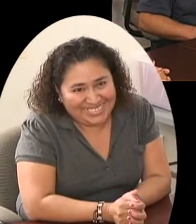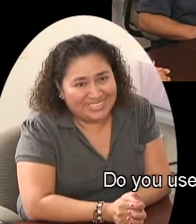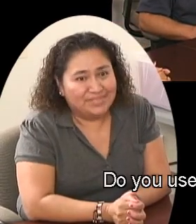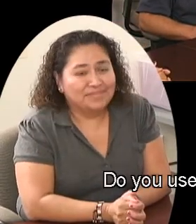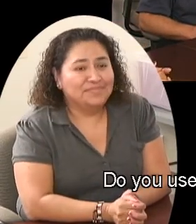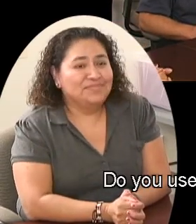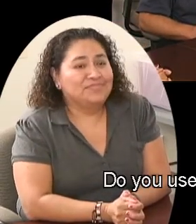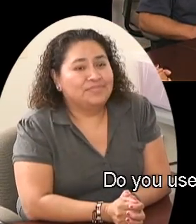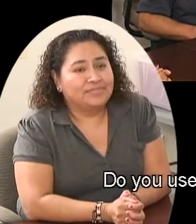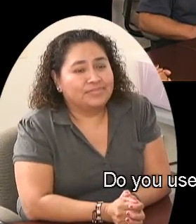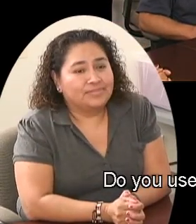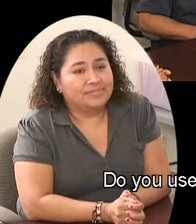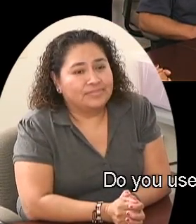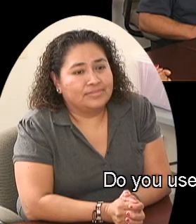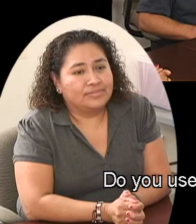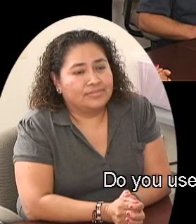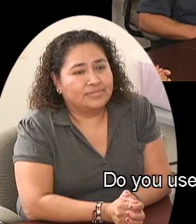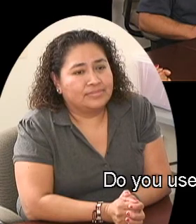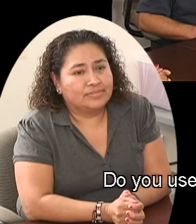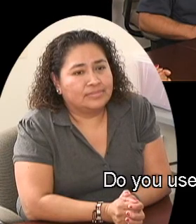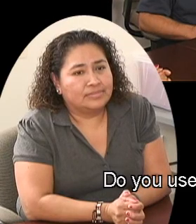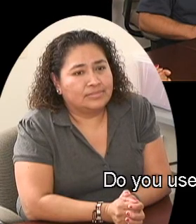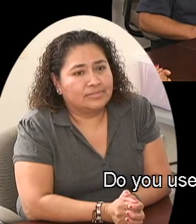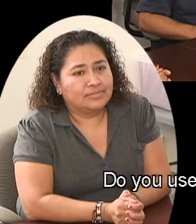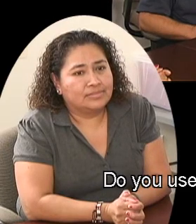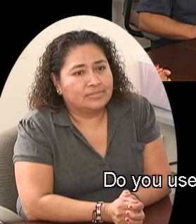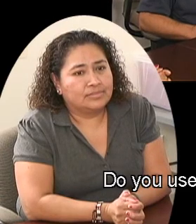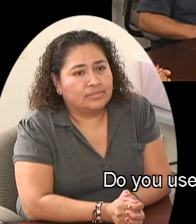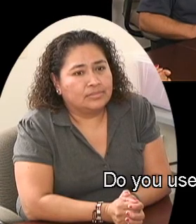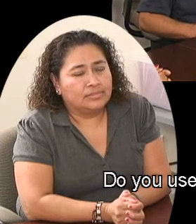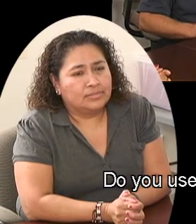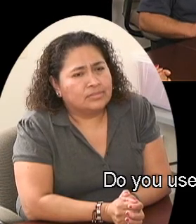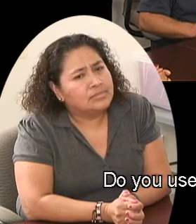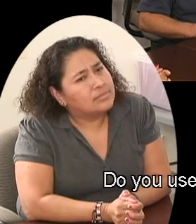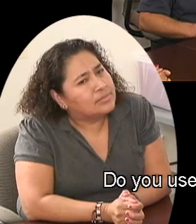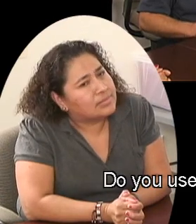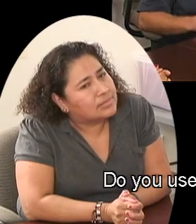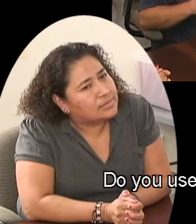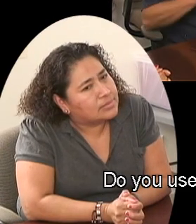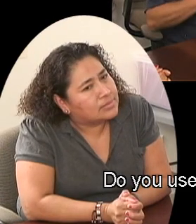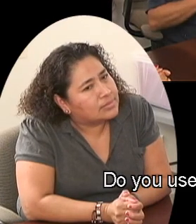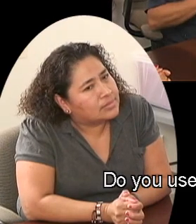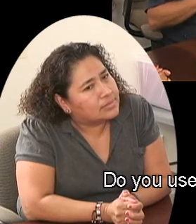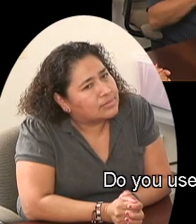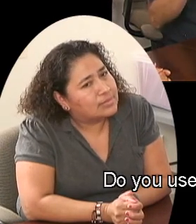Do you use drugs or alcohol?